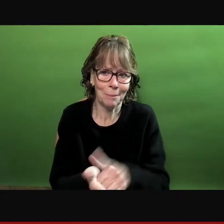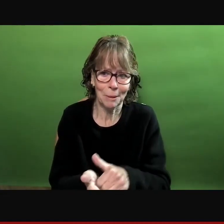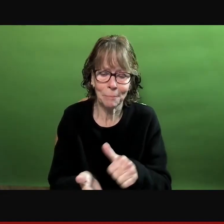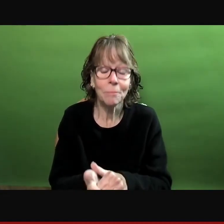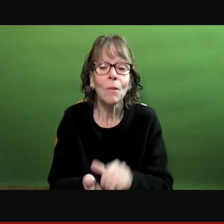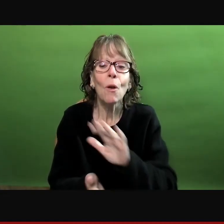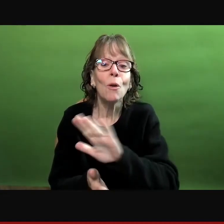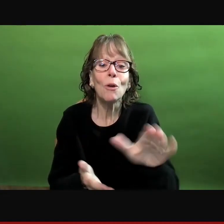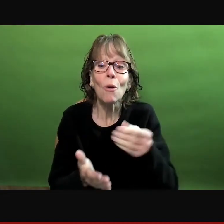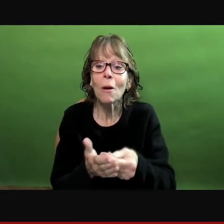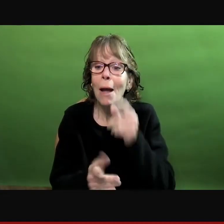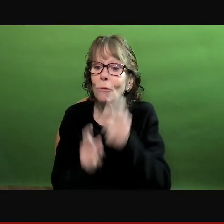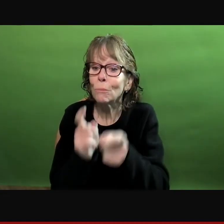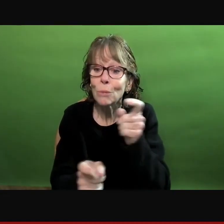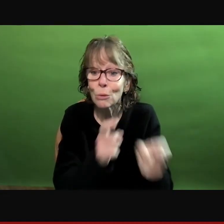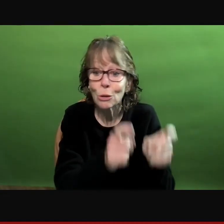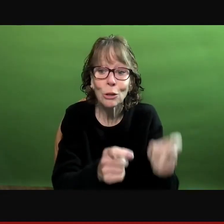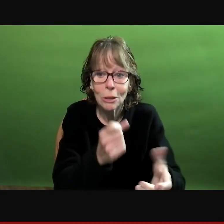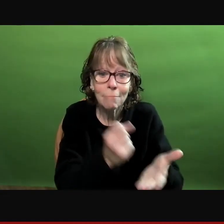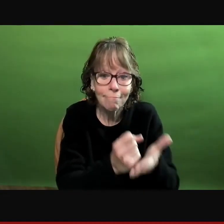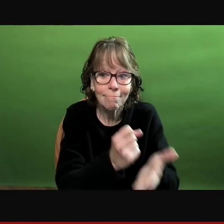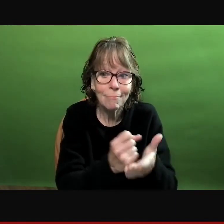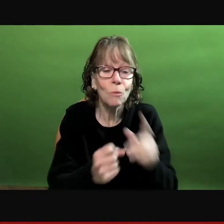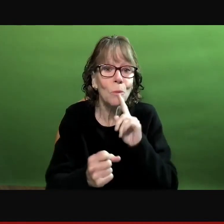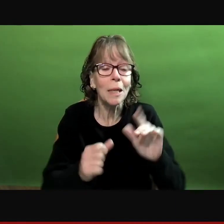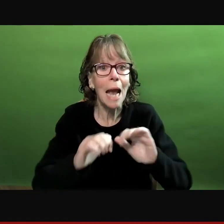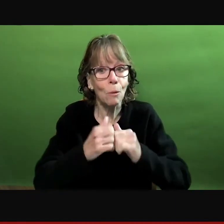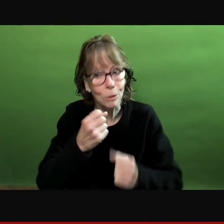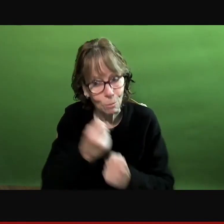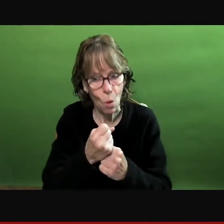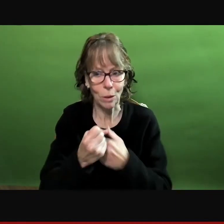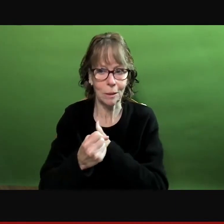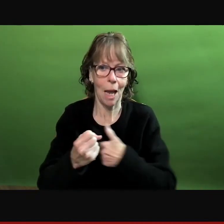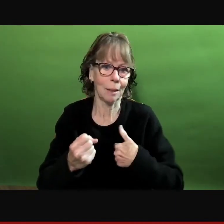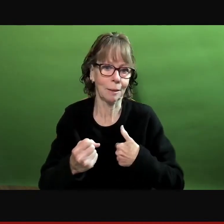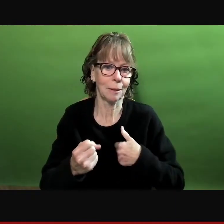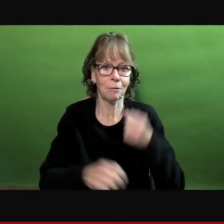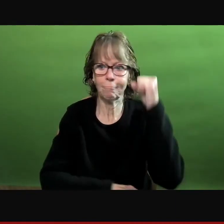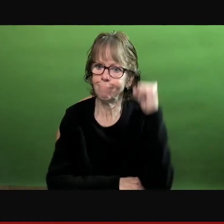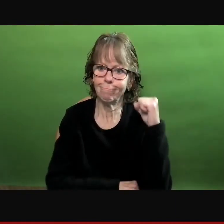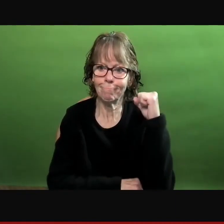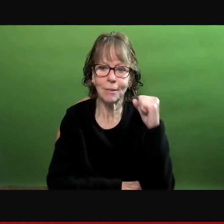backbone of this conference and a testament to the collaborative spirit of this community.